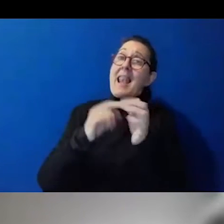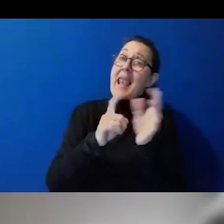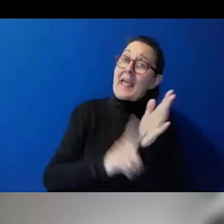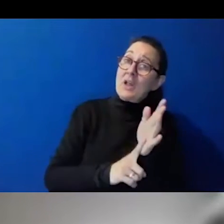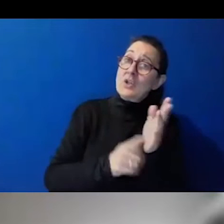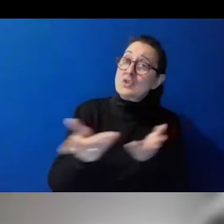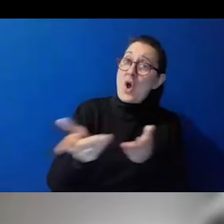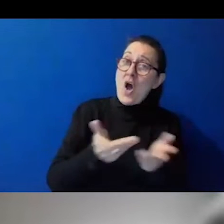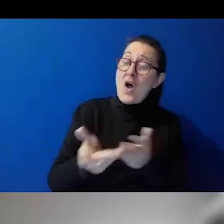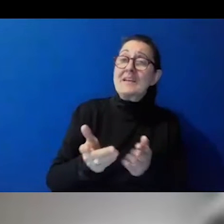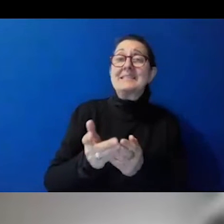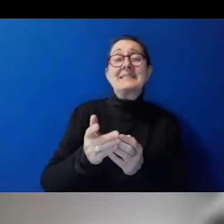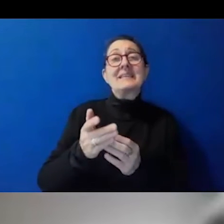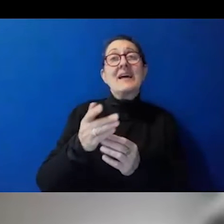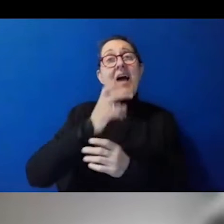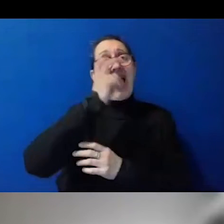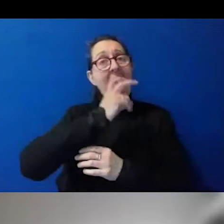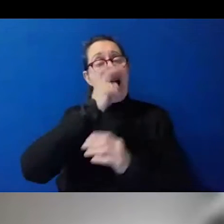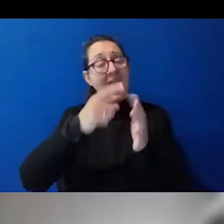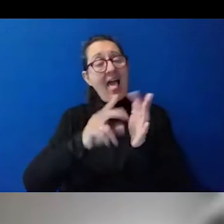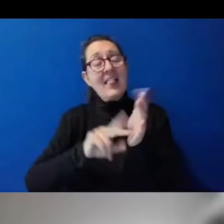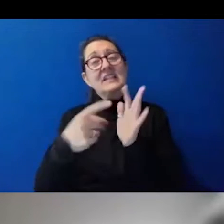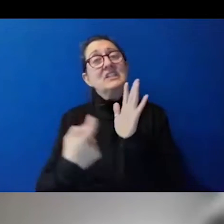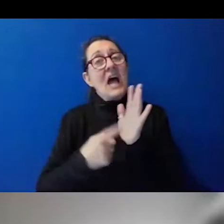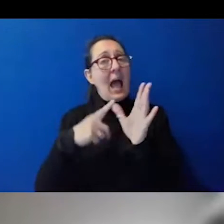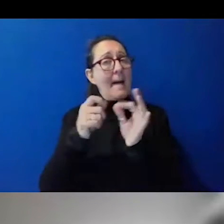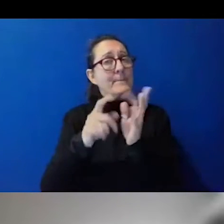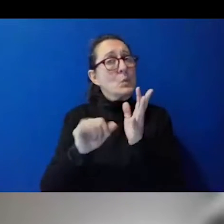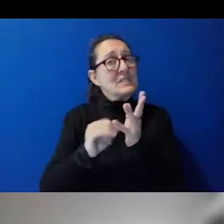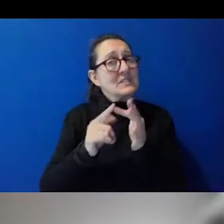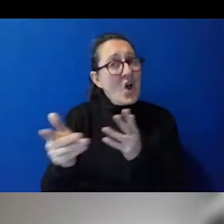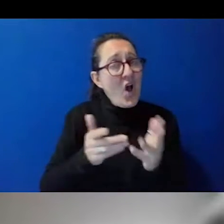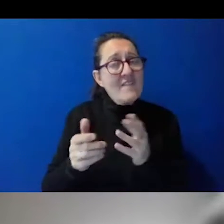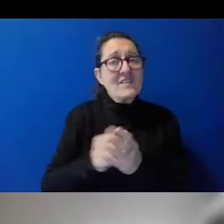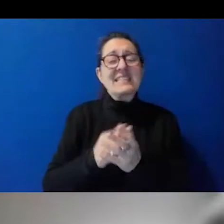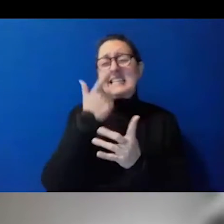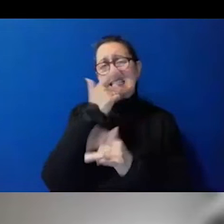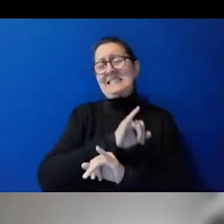The Disaster Response legal service all of those Statewide teams that we have already access to so